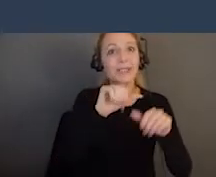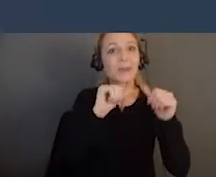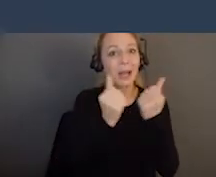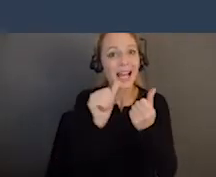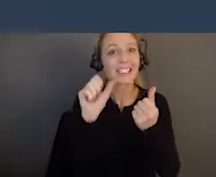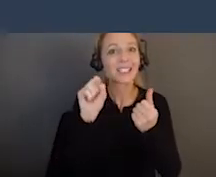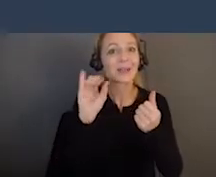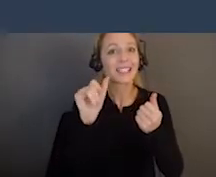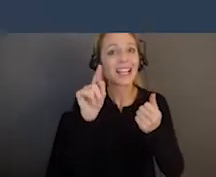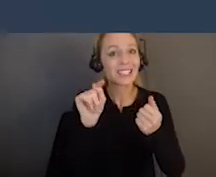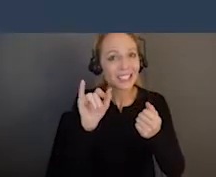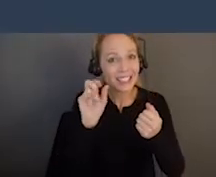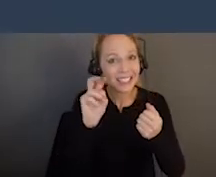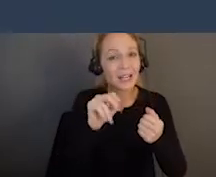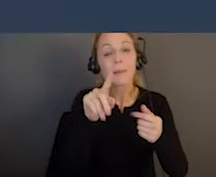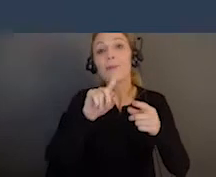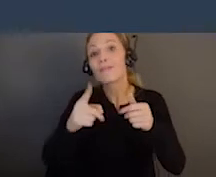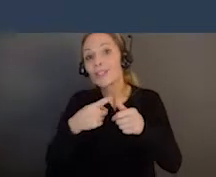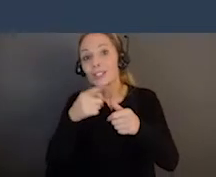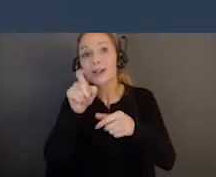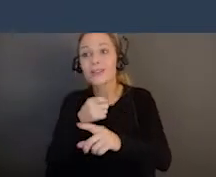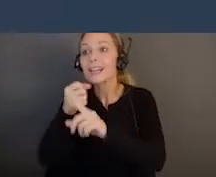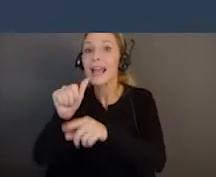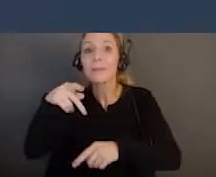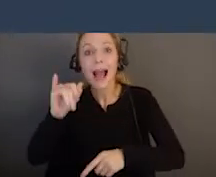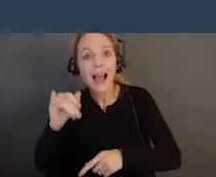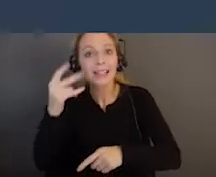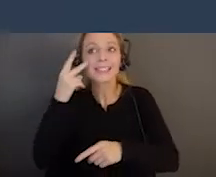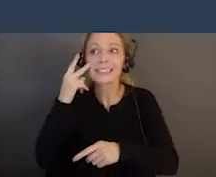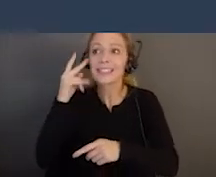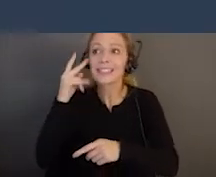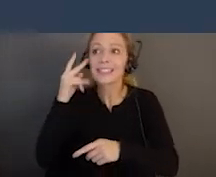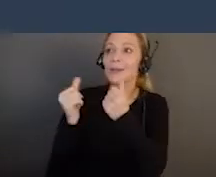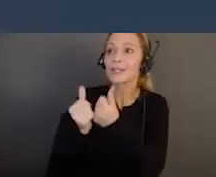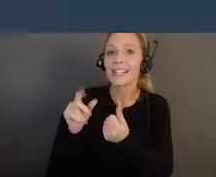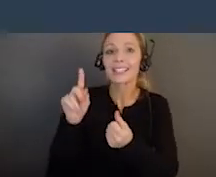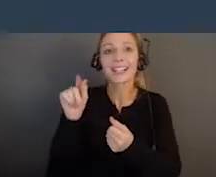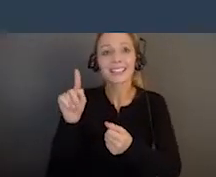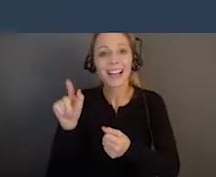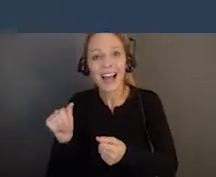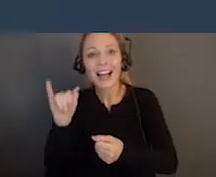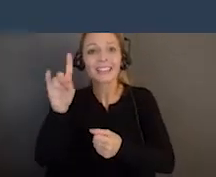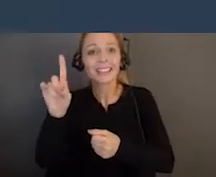FIRST YOU NEED TO HIT SOME API TO FIND OUT THE ASSOCIATION DEFINITION I.D. OF YOUR CRM OBJECTS.